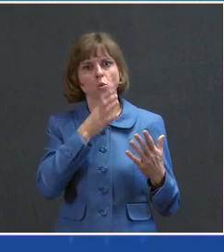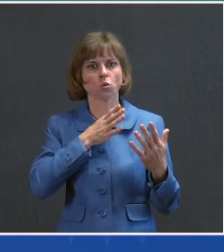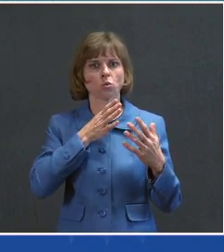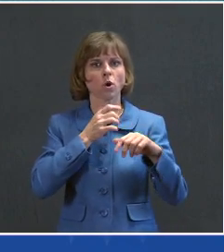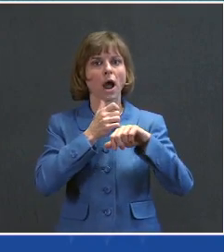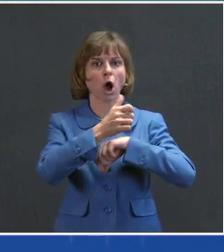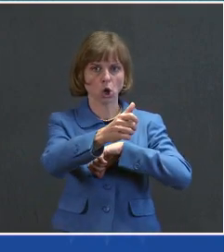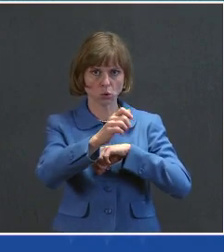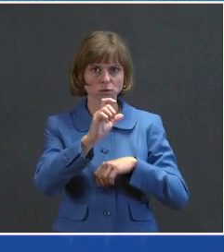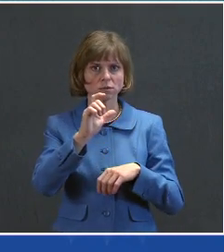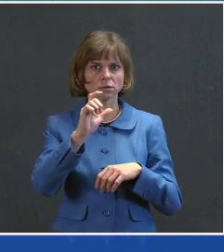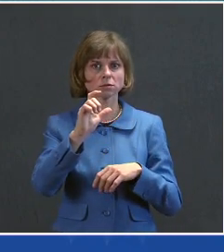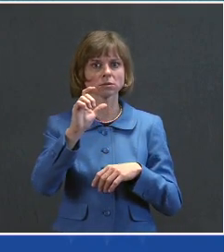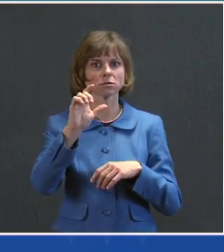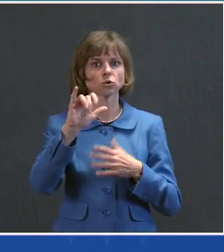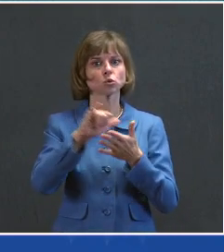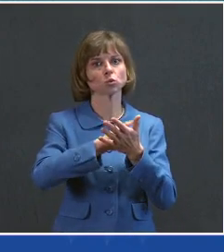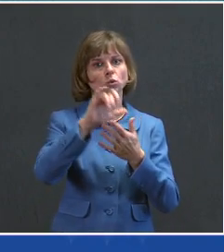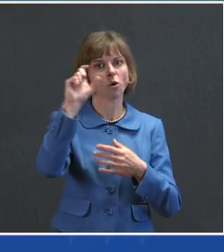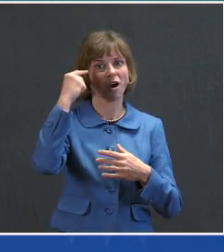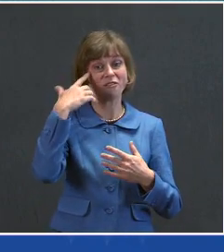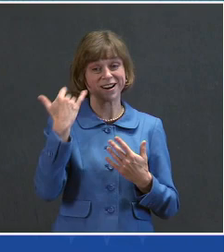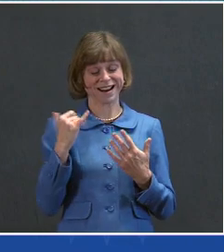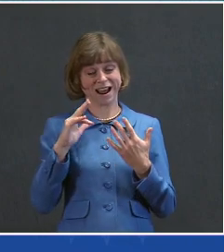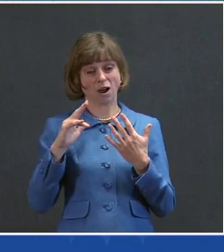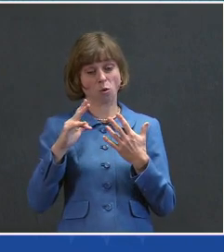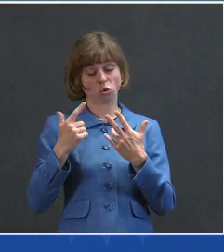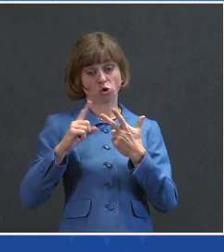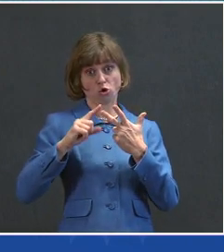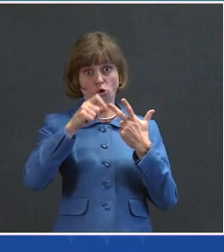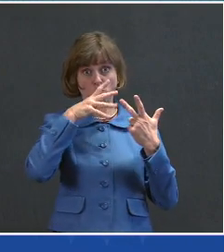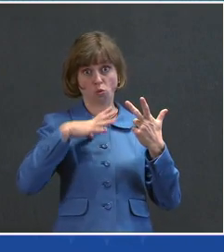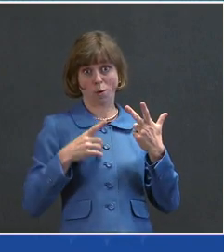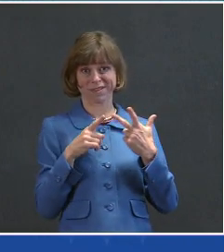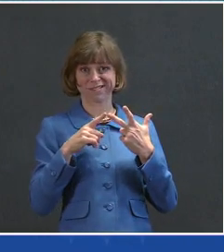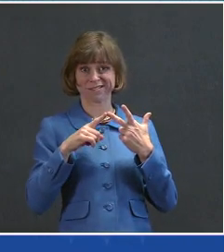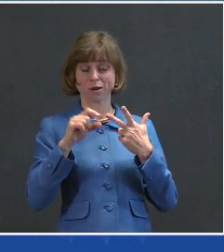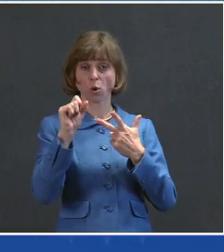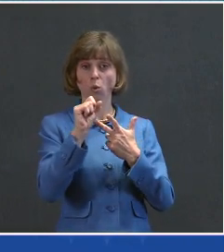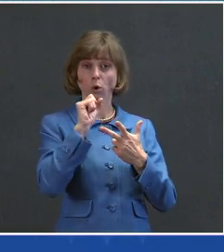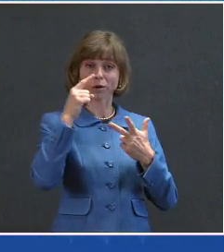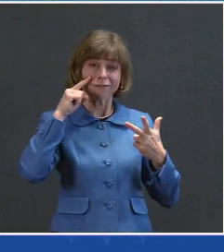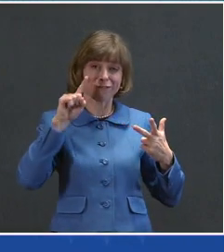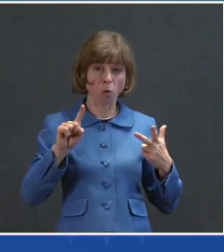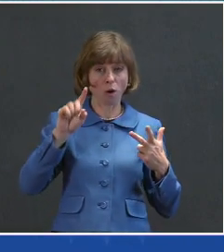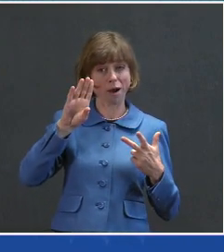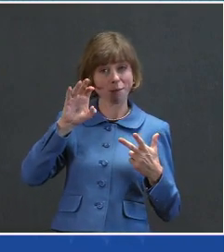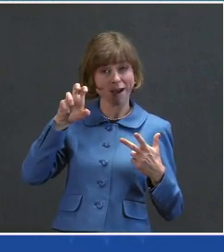And now this third accuser, Anna Ruch, she actually worked for the Biden-Harris campaign.